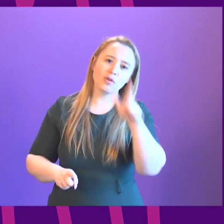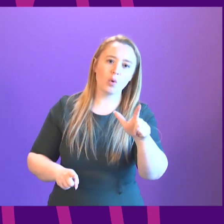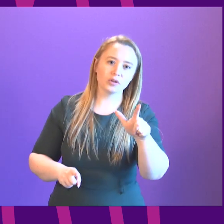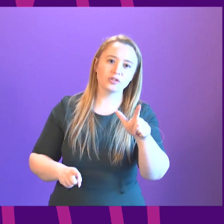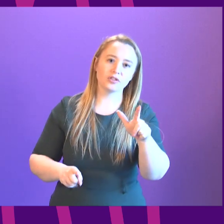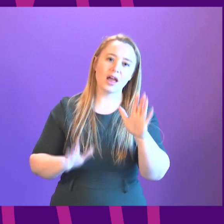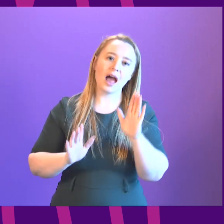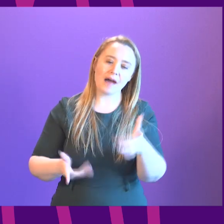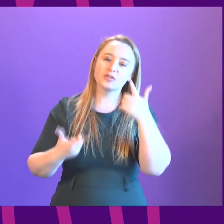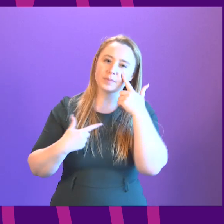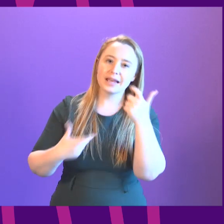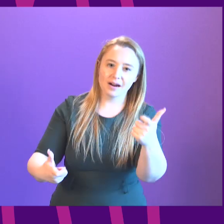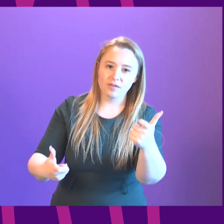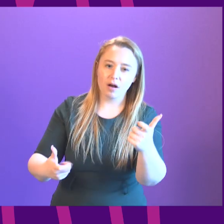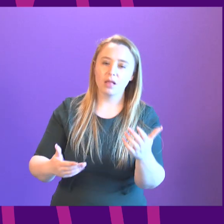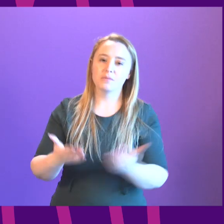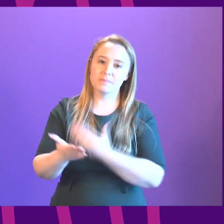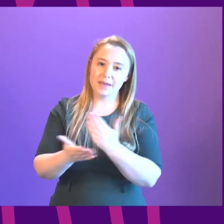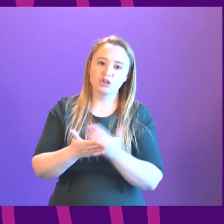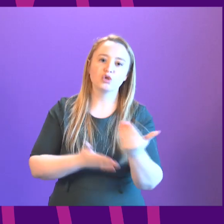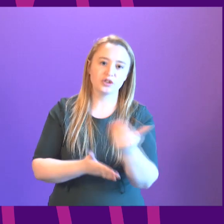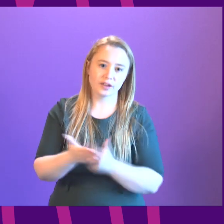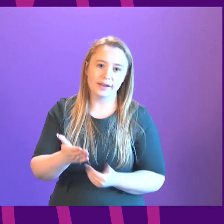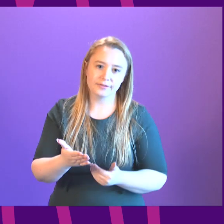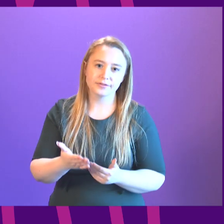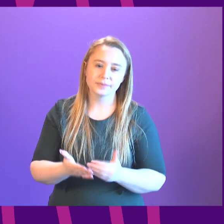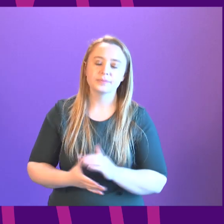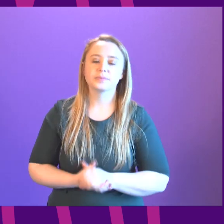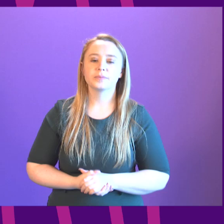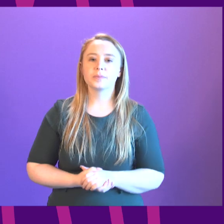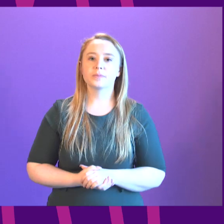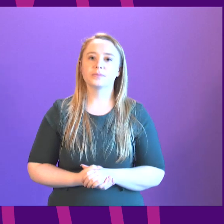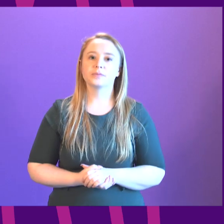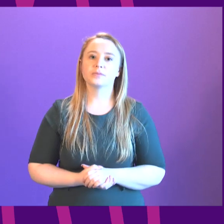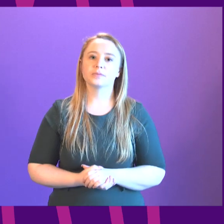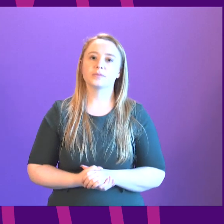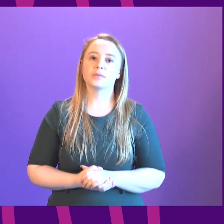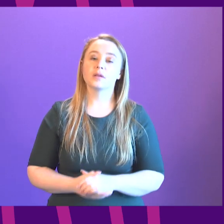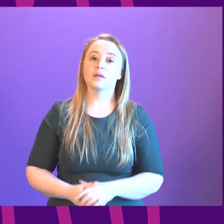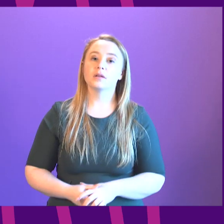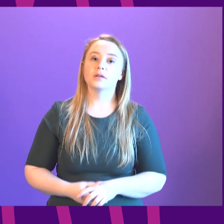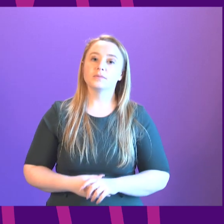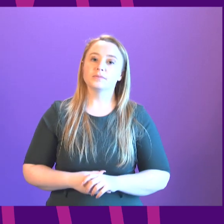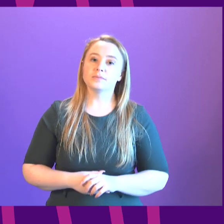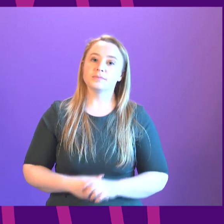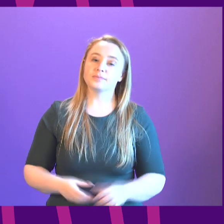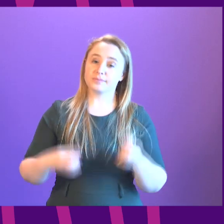said about precaution and safety. The fact of the matter is that blended learning has